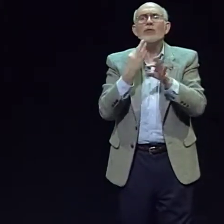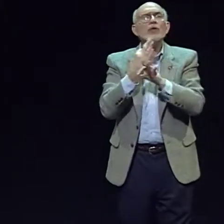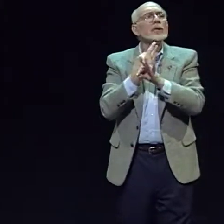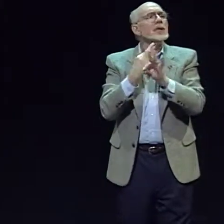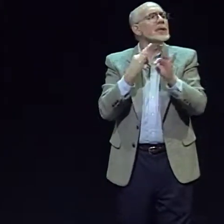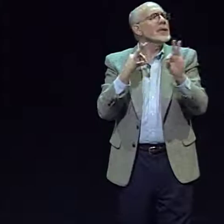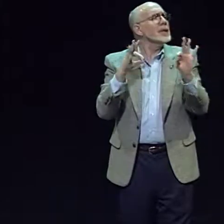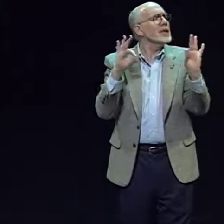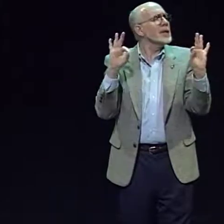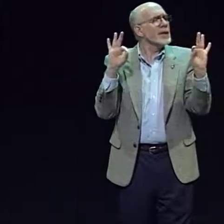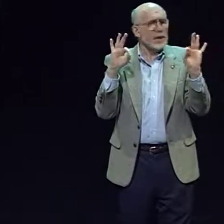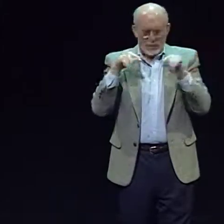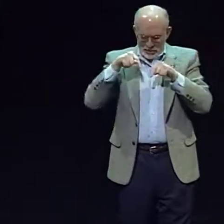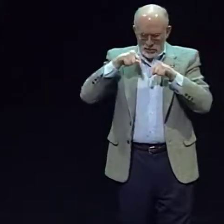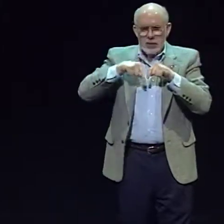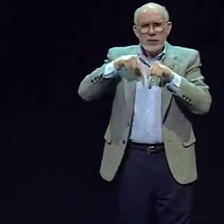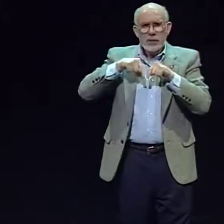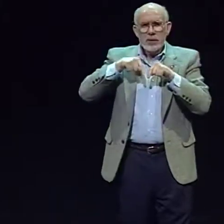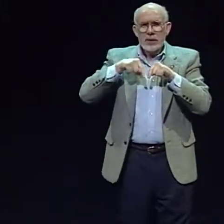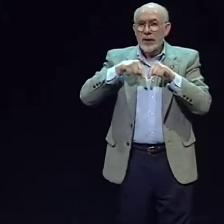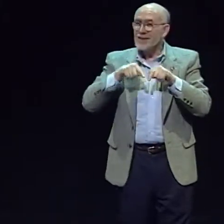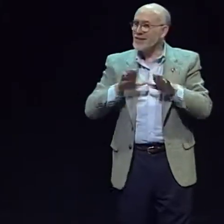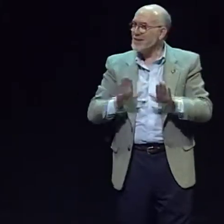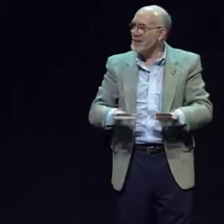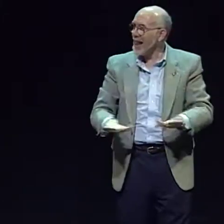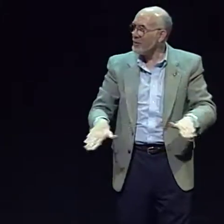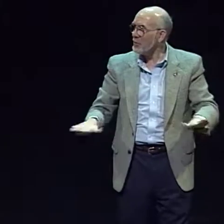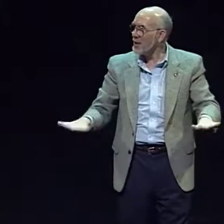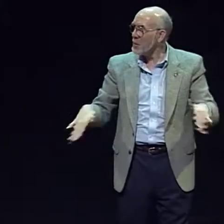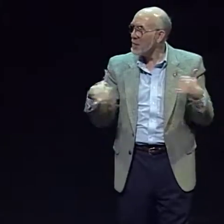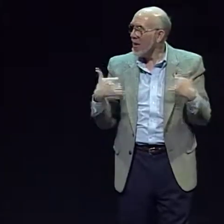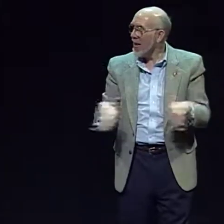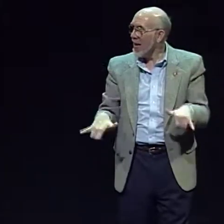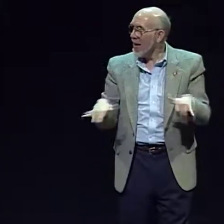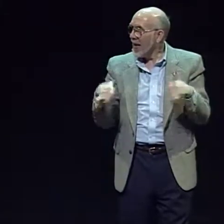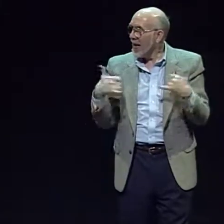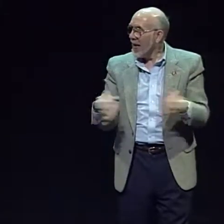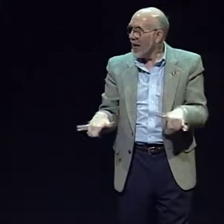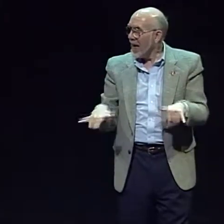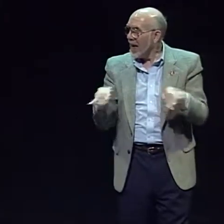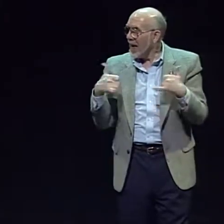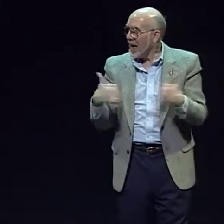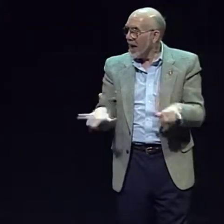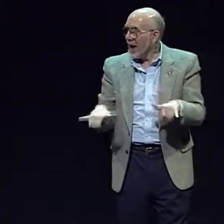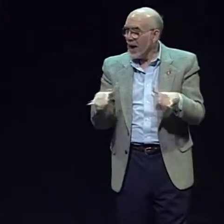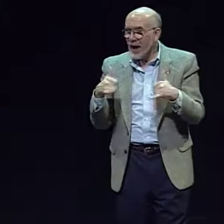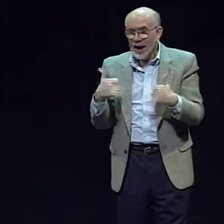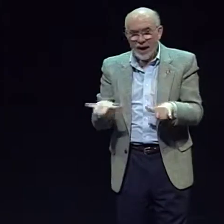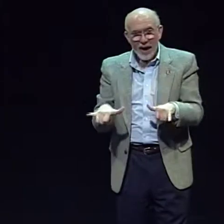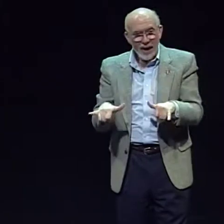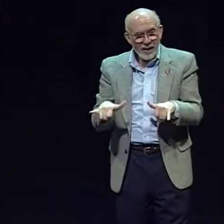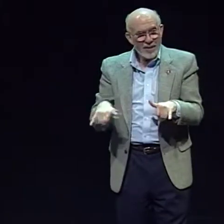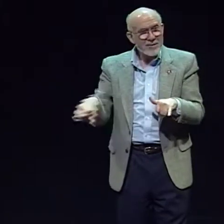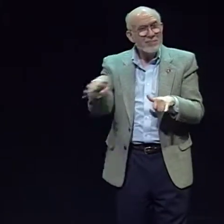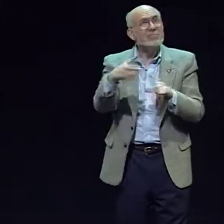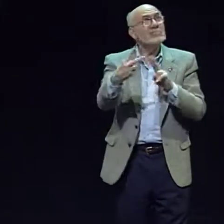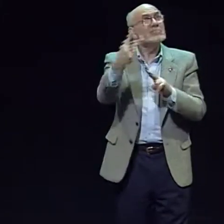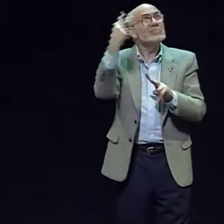THERE'S NO RULES, PURE FREEDOM TO DO WHAT ONE WANTS. YOU THINK ABOUT THE IDEA OF CHILDREN'S PLAY.